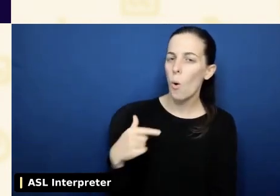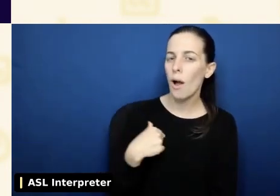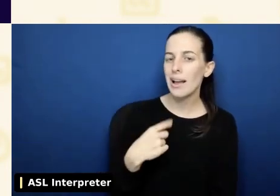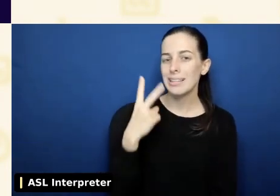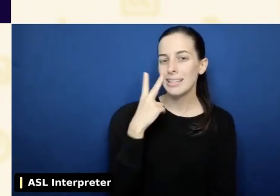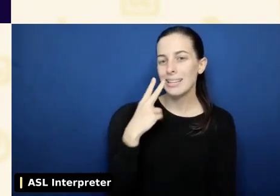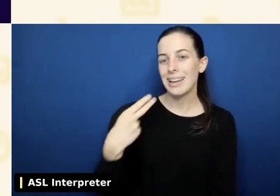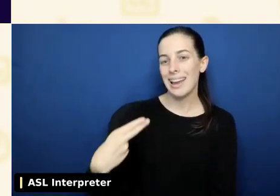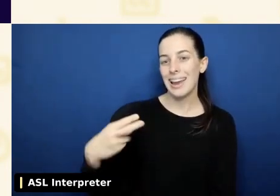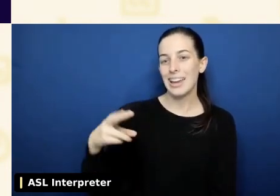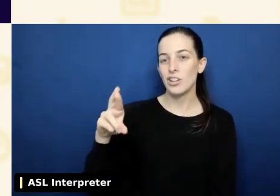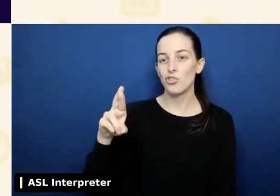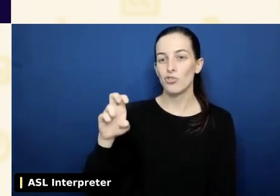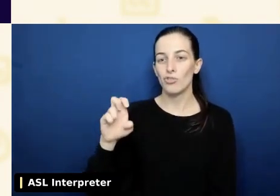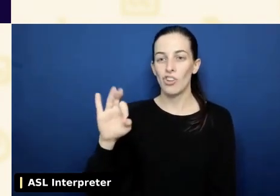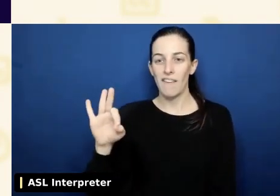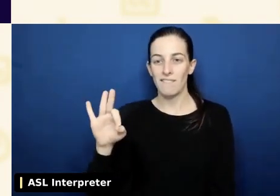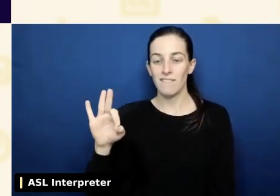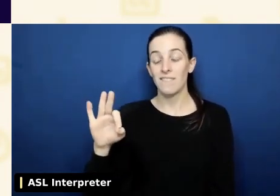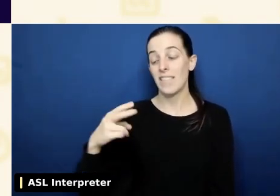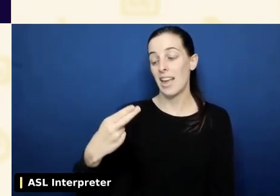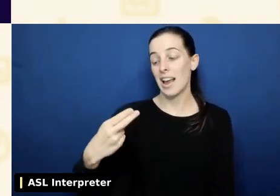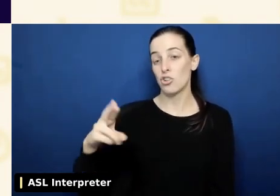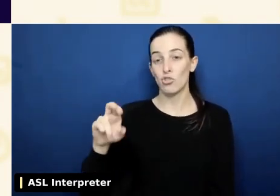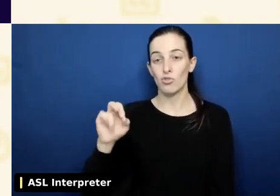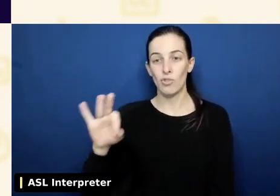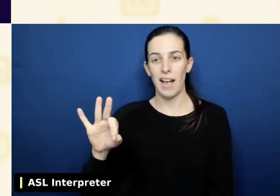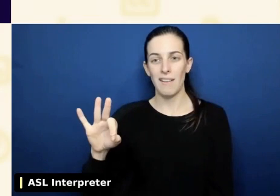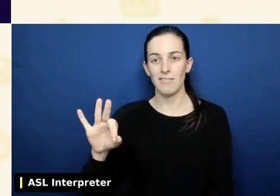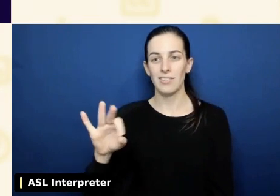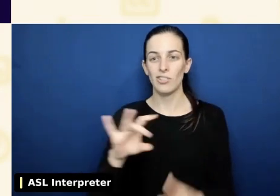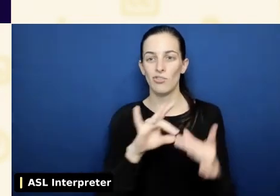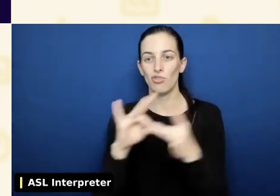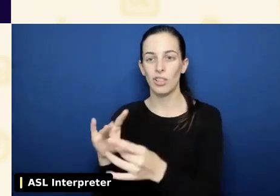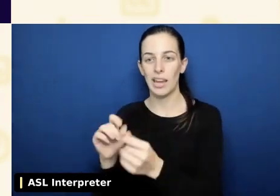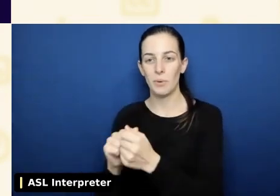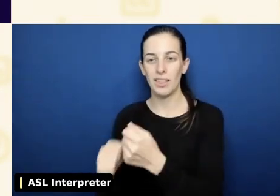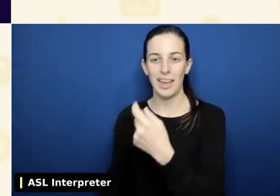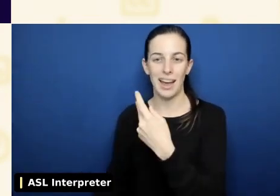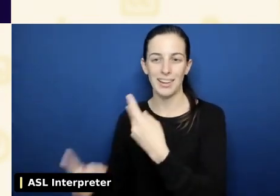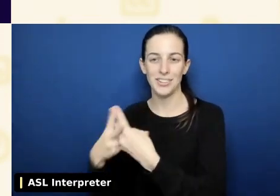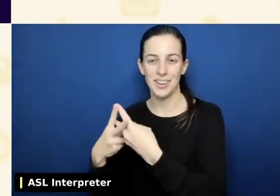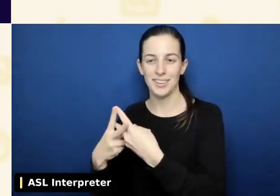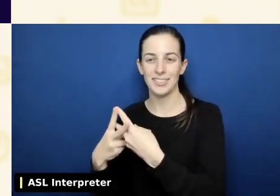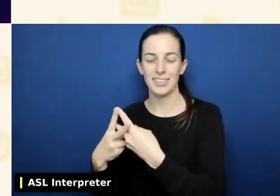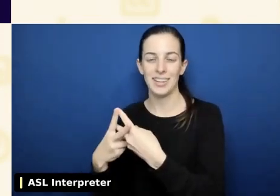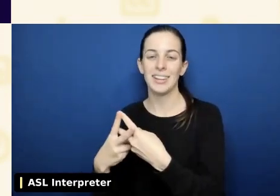The href on the link is actually going to a hashtag, It's not going to an actual link.